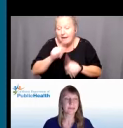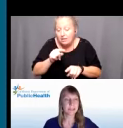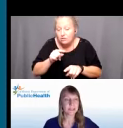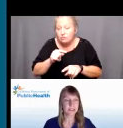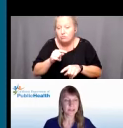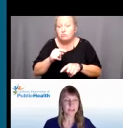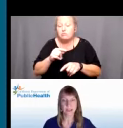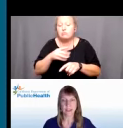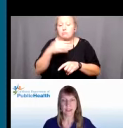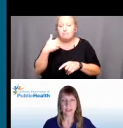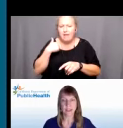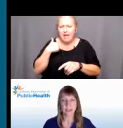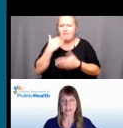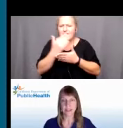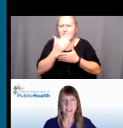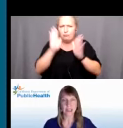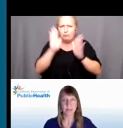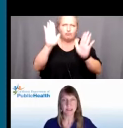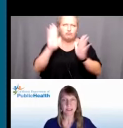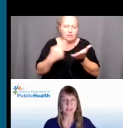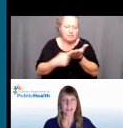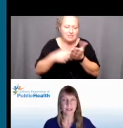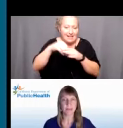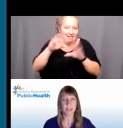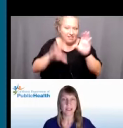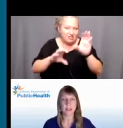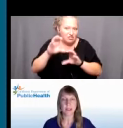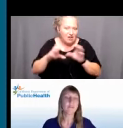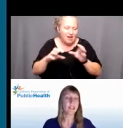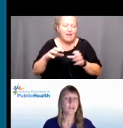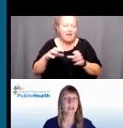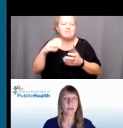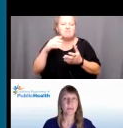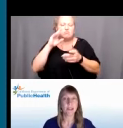there has been some great discussion in the chat and I will start by following